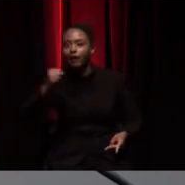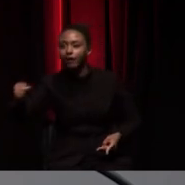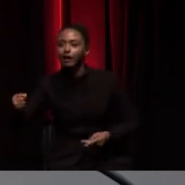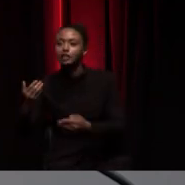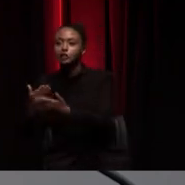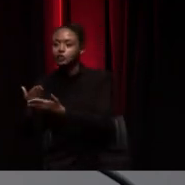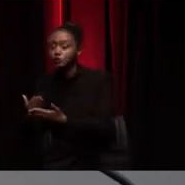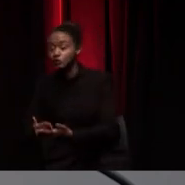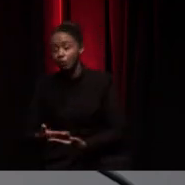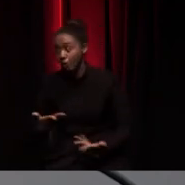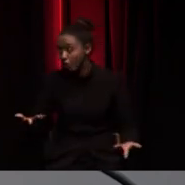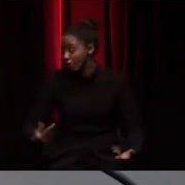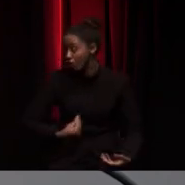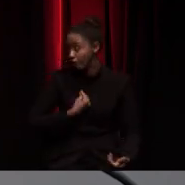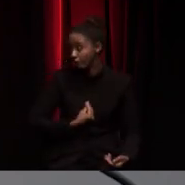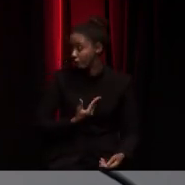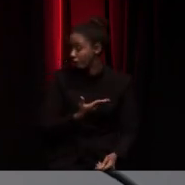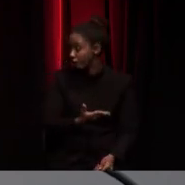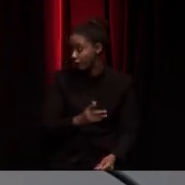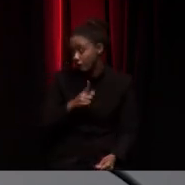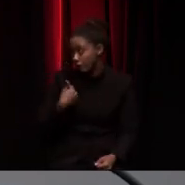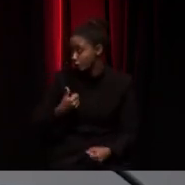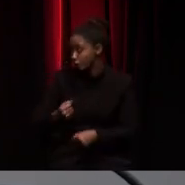That’s part of our profession.